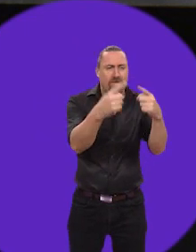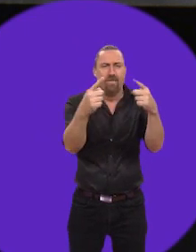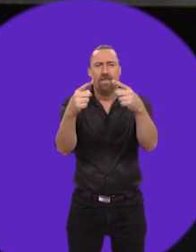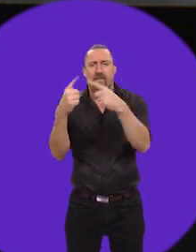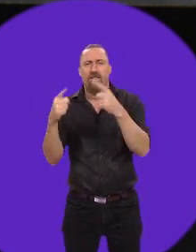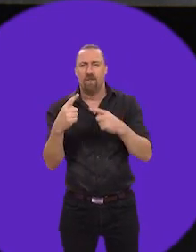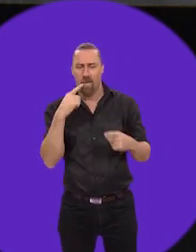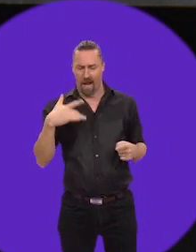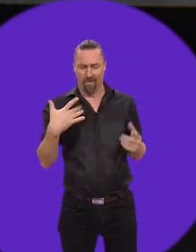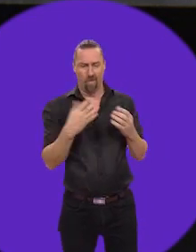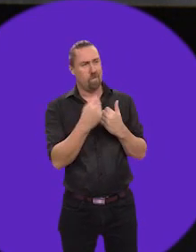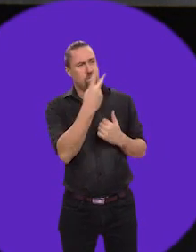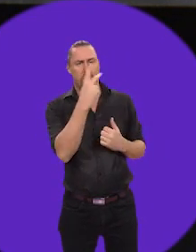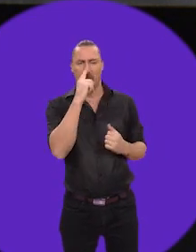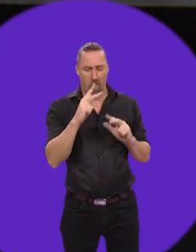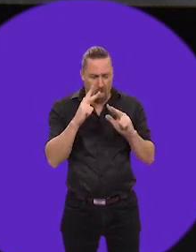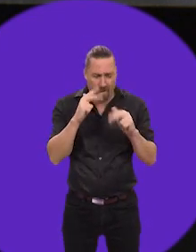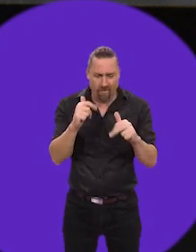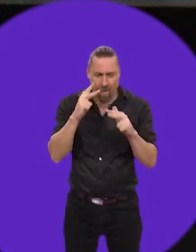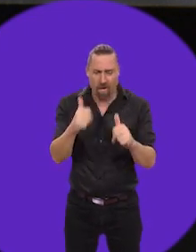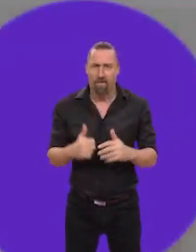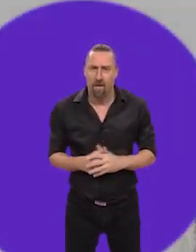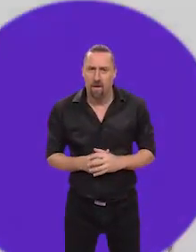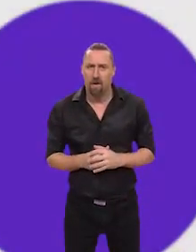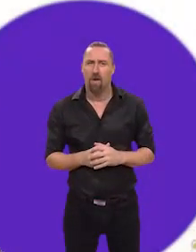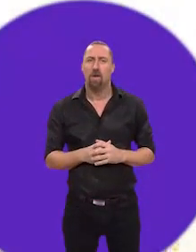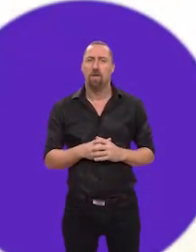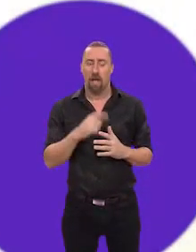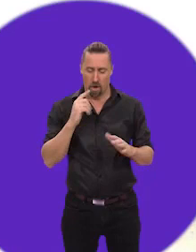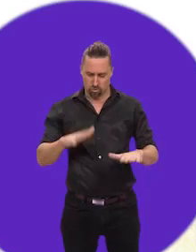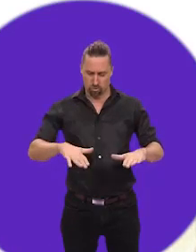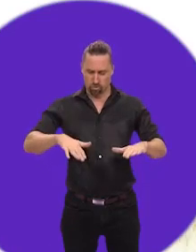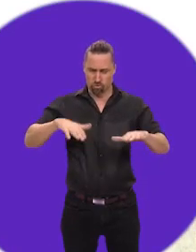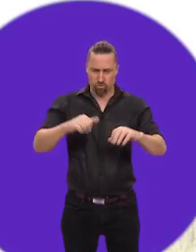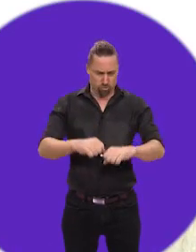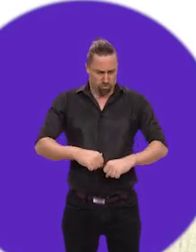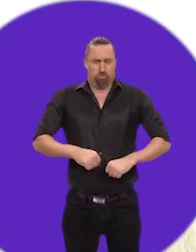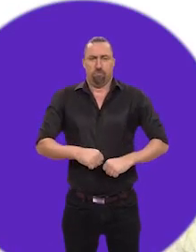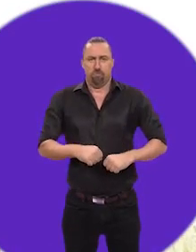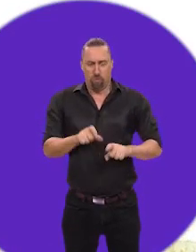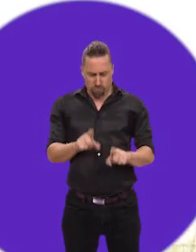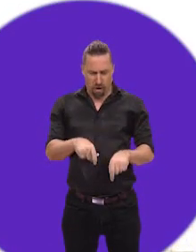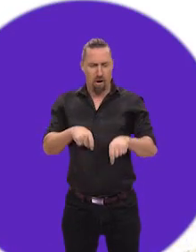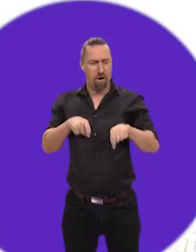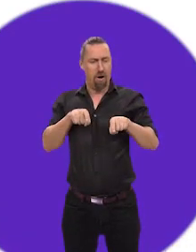to be when he was living with Teresa and Tony. Now when the joeys were grown up, healthy and strong.